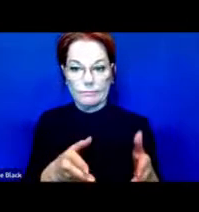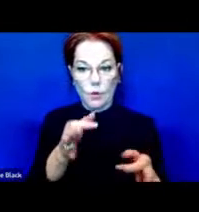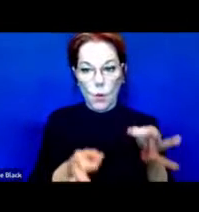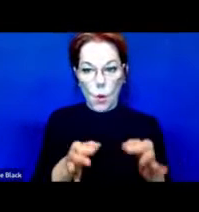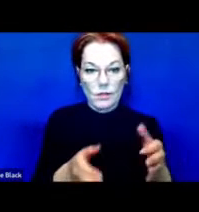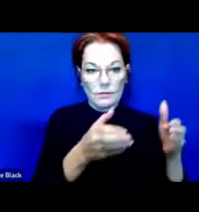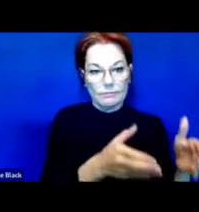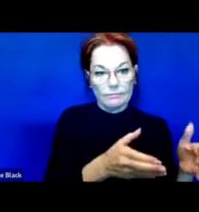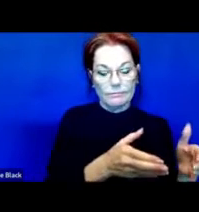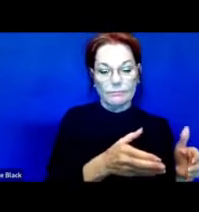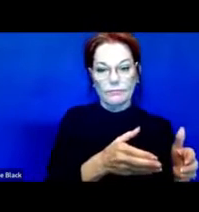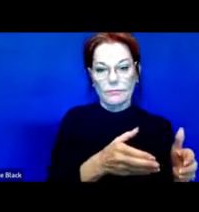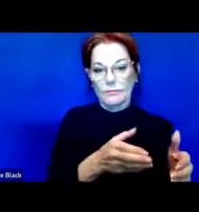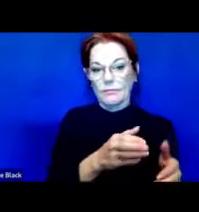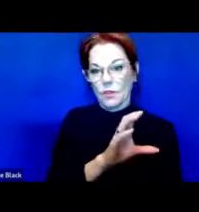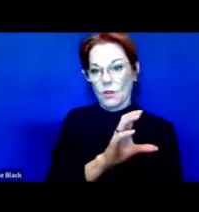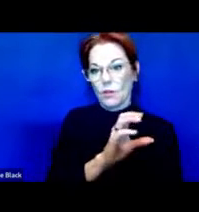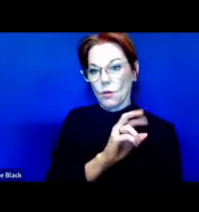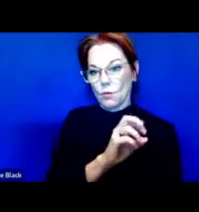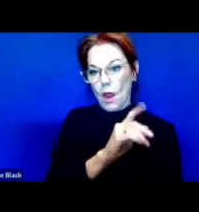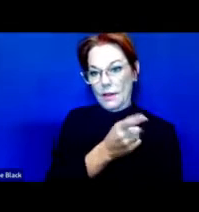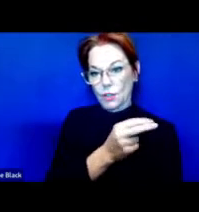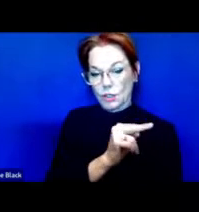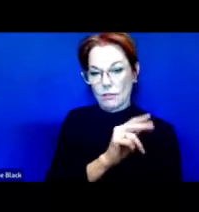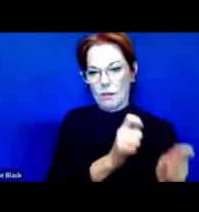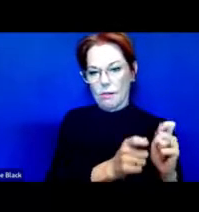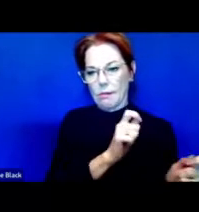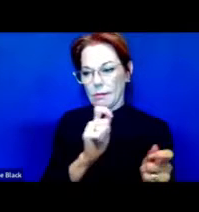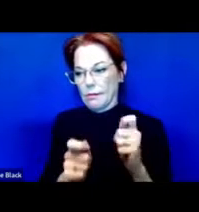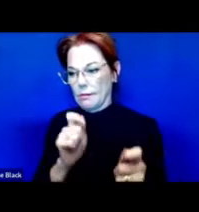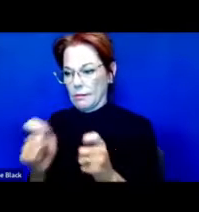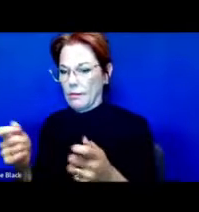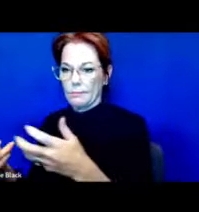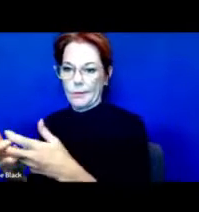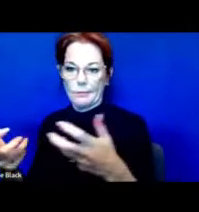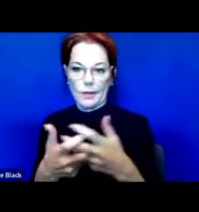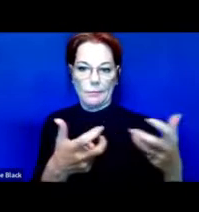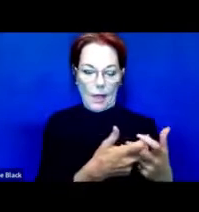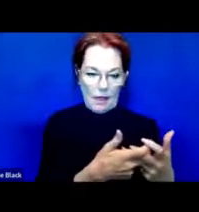course, the actual model itself, and the modules are going to differ based on the arena within